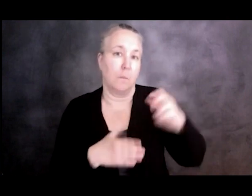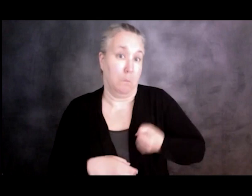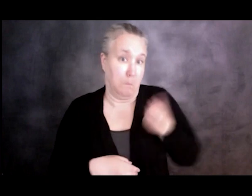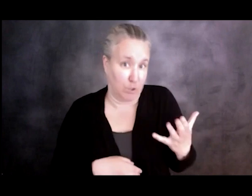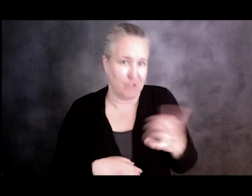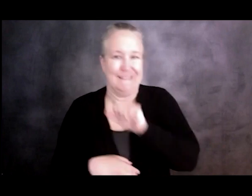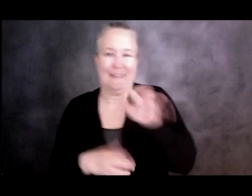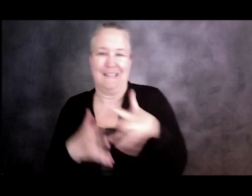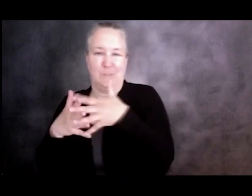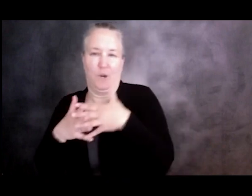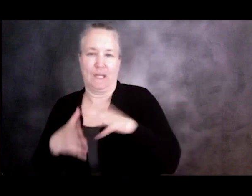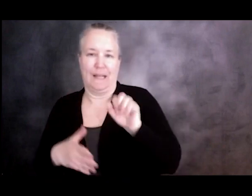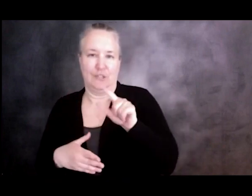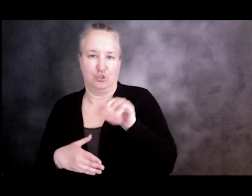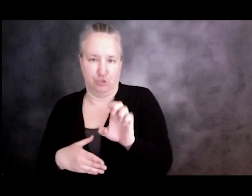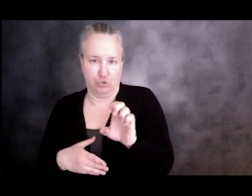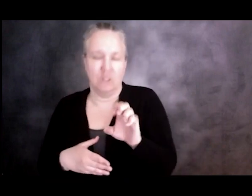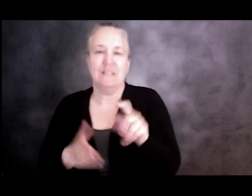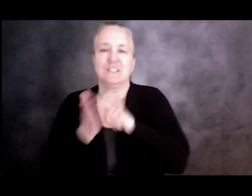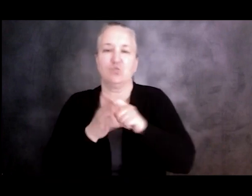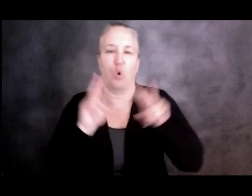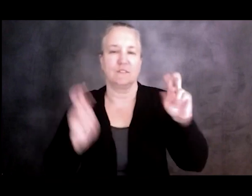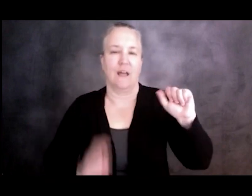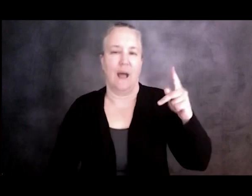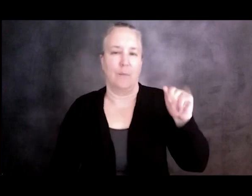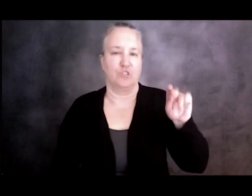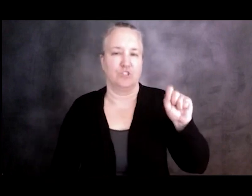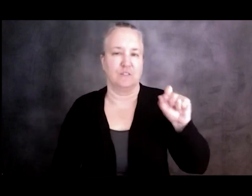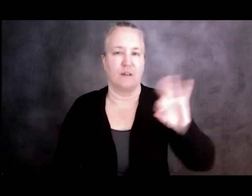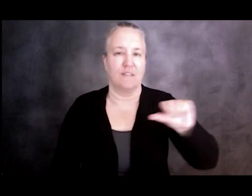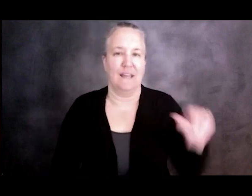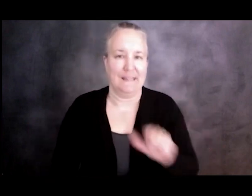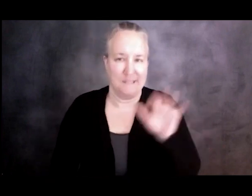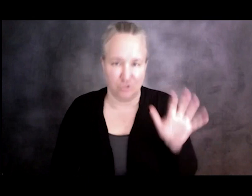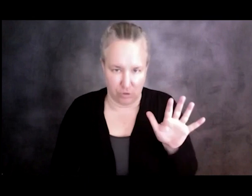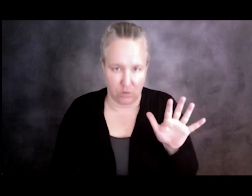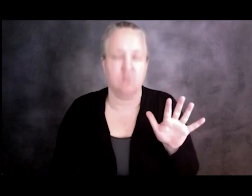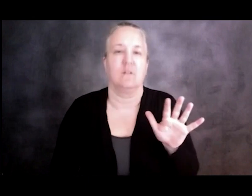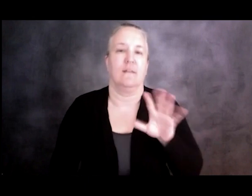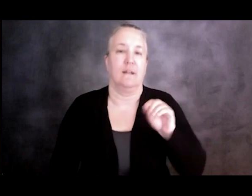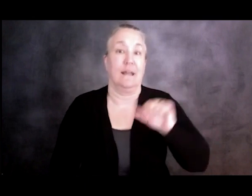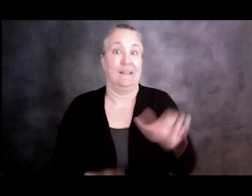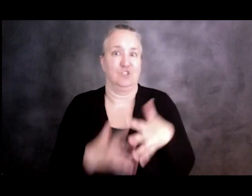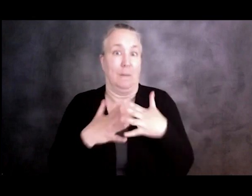She is the author of Apparitions of Asia-- Modernist Form and Asian-American Poetics,